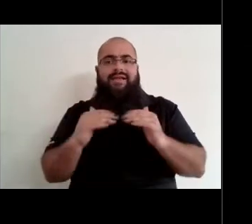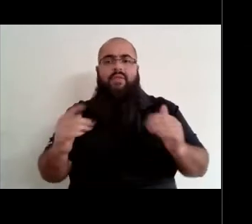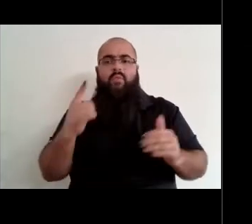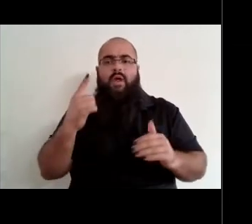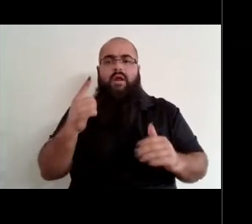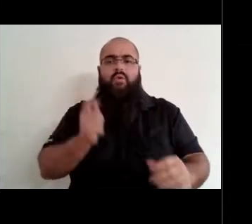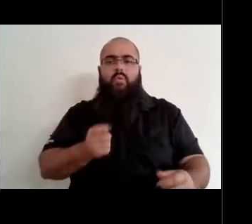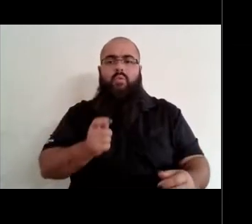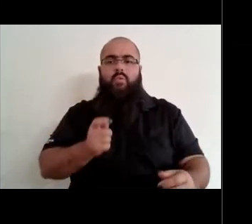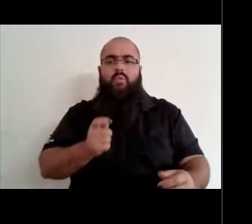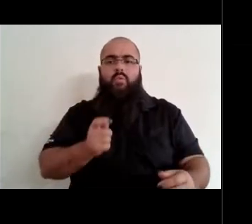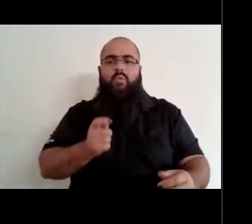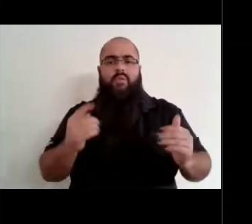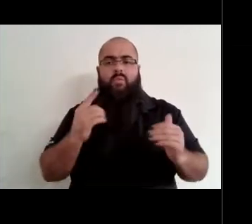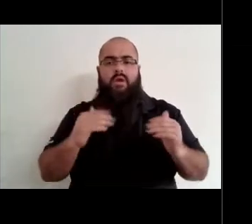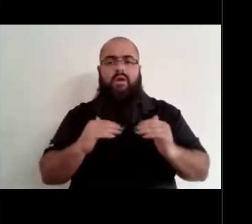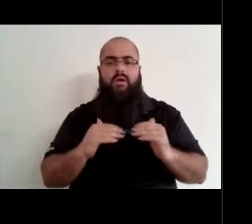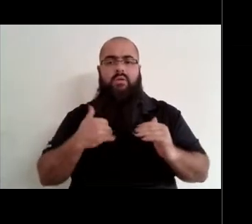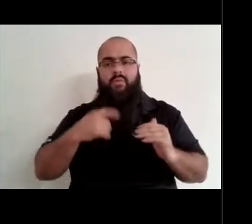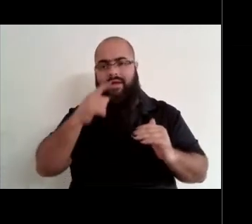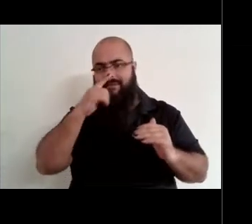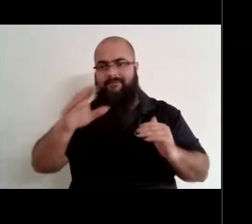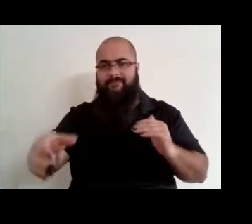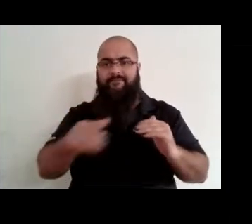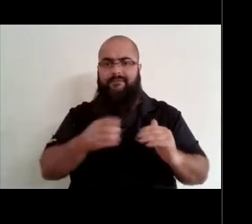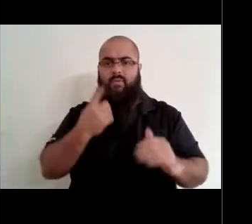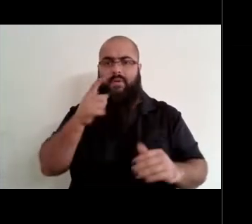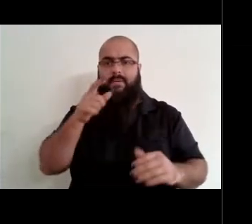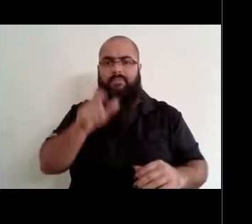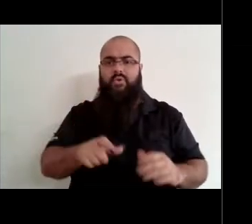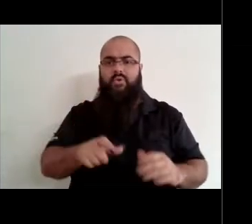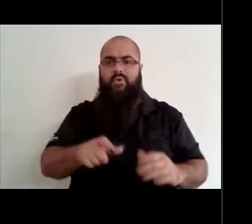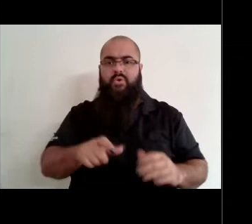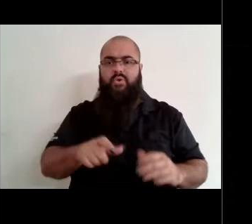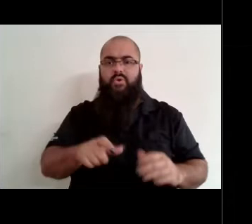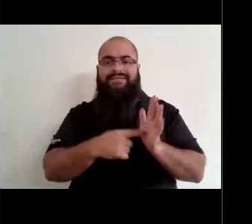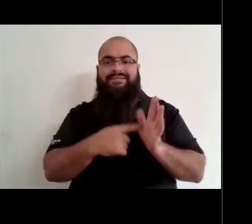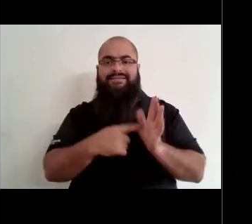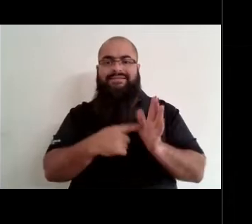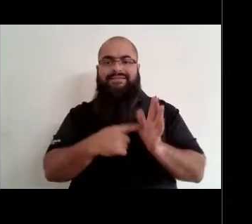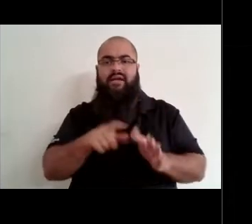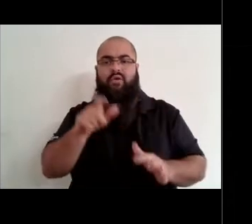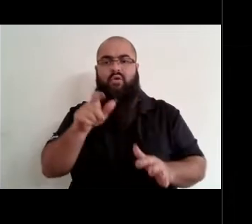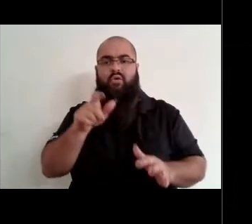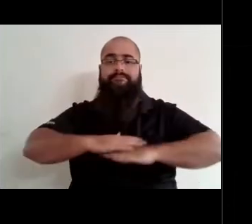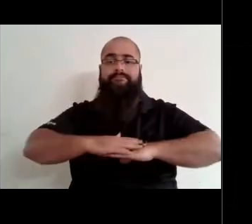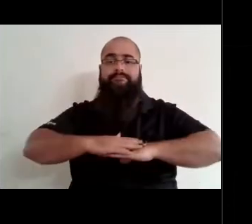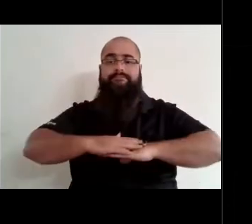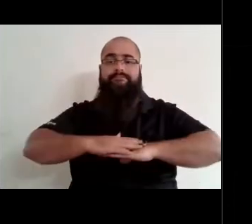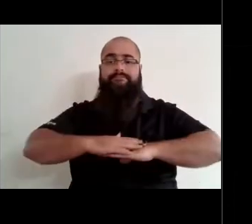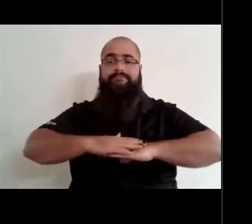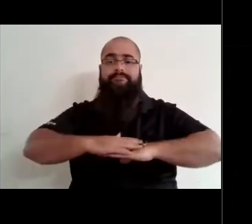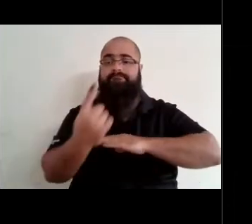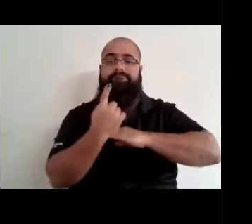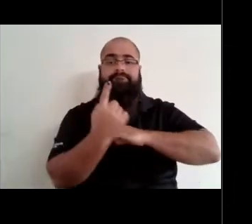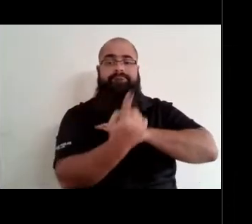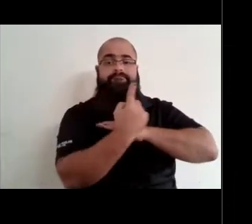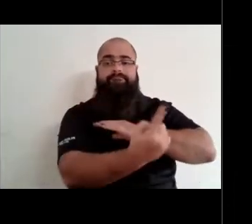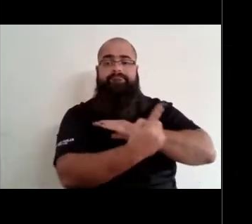We can say would you feel more comfortable if you had assistance with that. So we're able to offer that assistance as well.